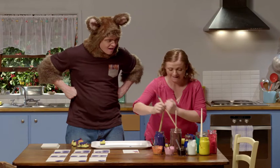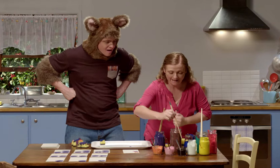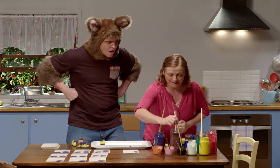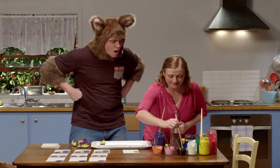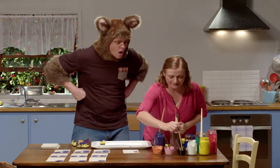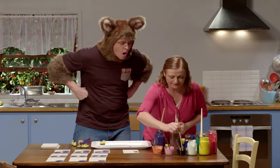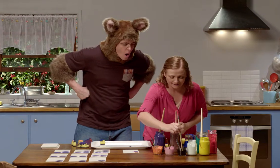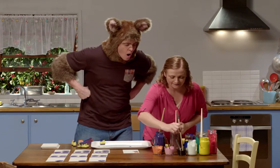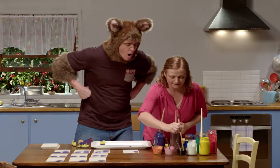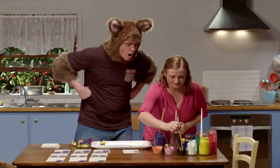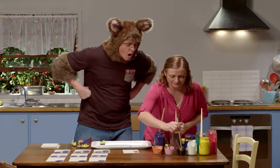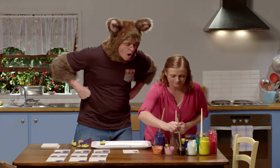I'll just use the black paint.